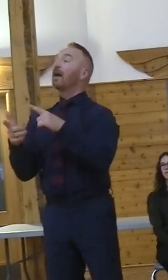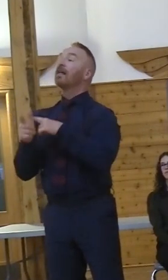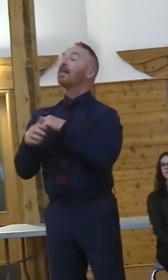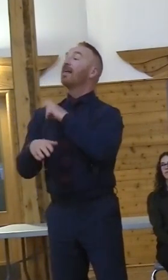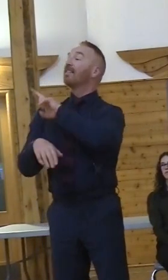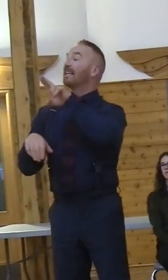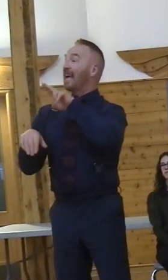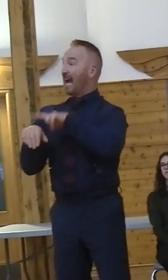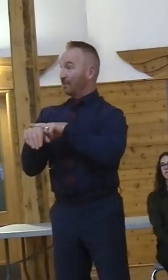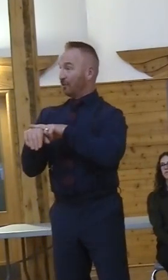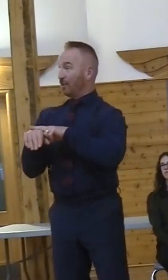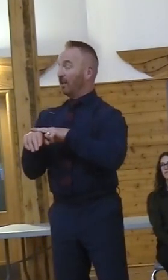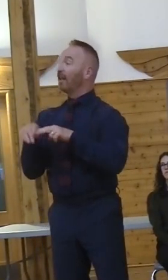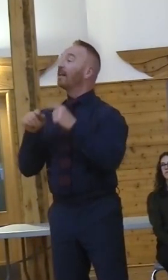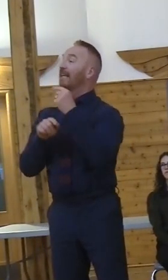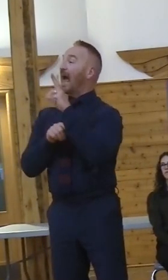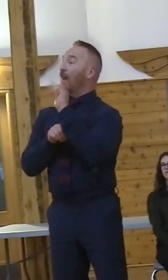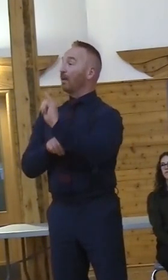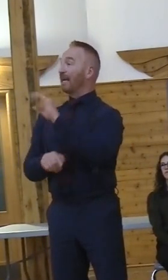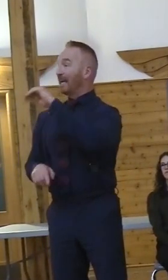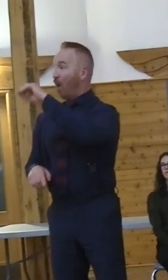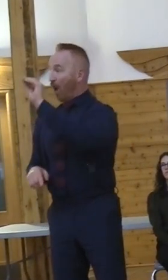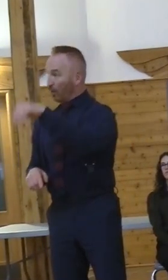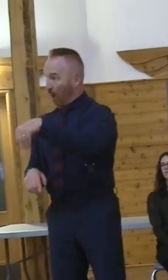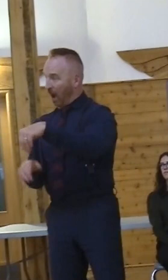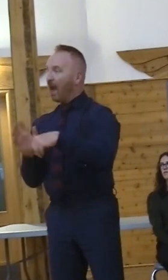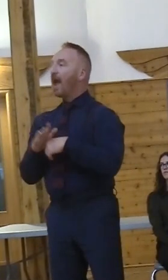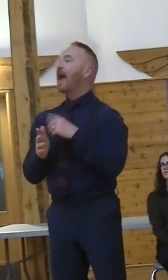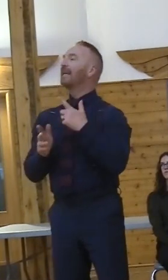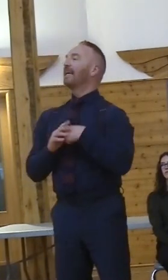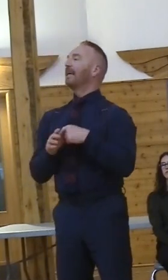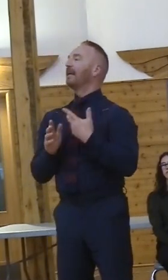Gallery in Ottawa and the Walker Arts in Minneapolis.